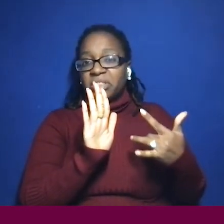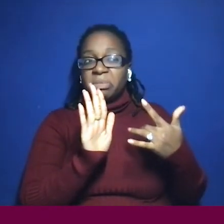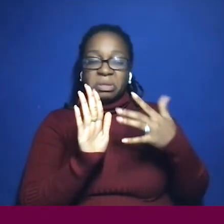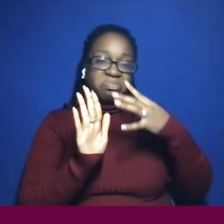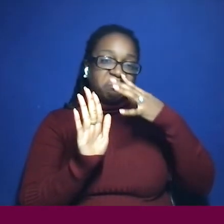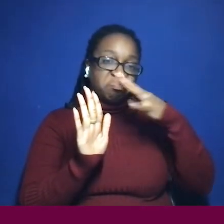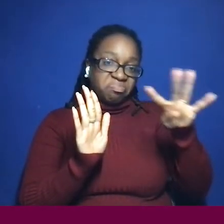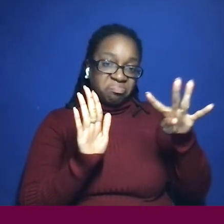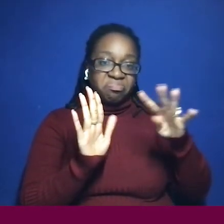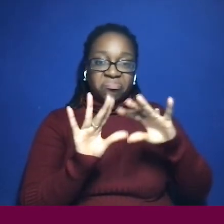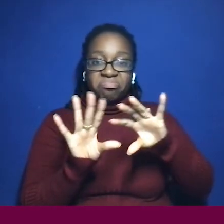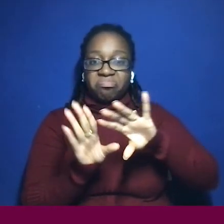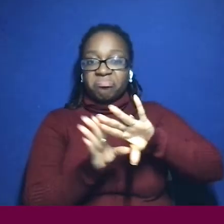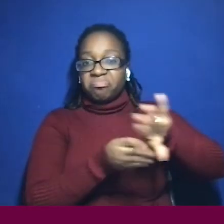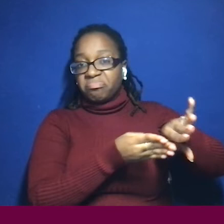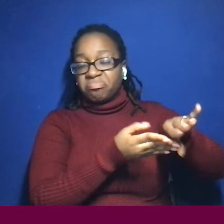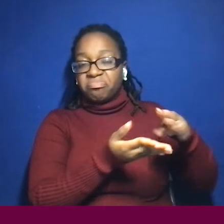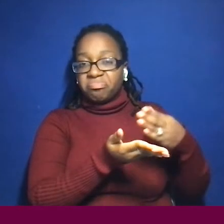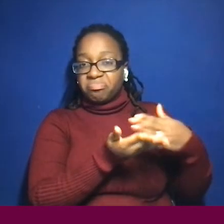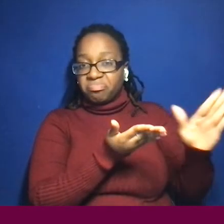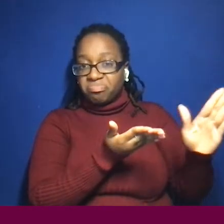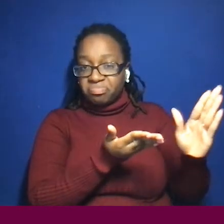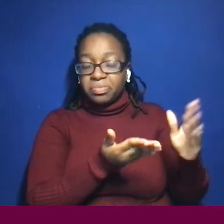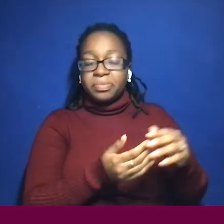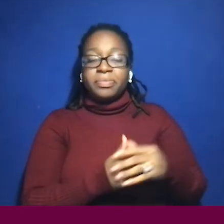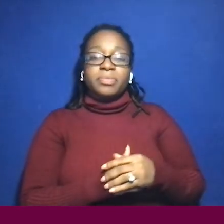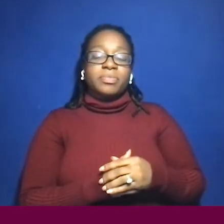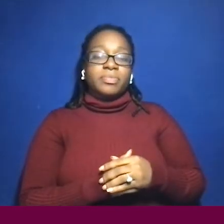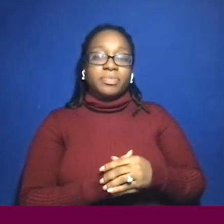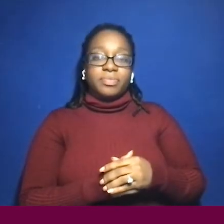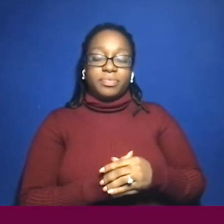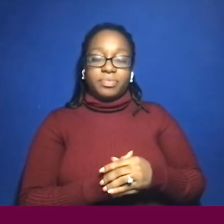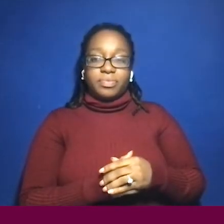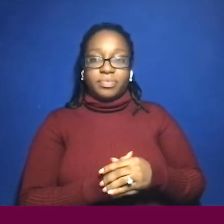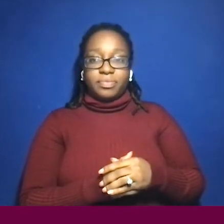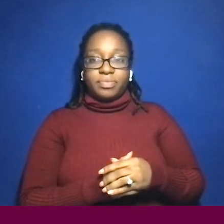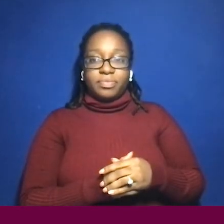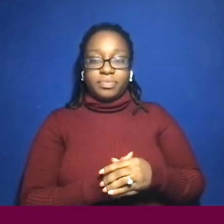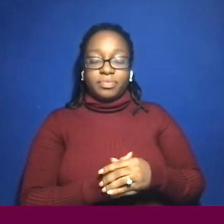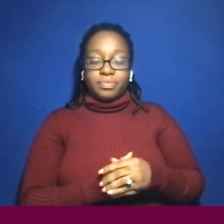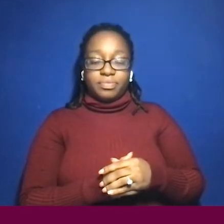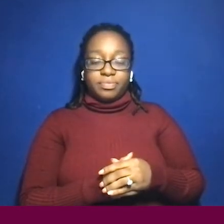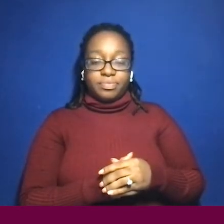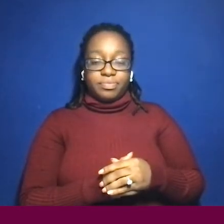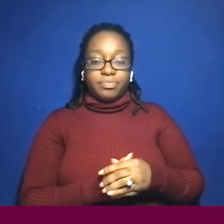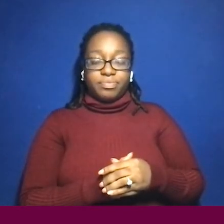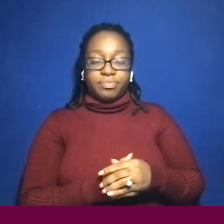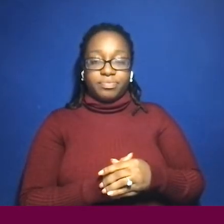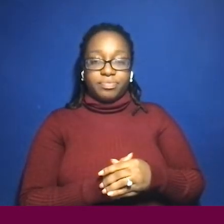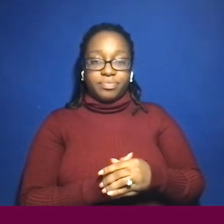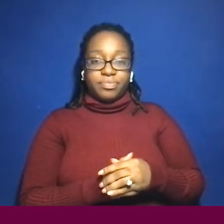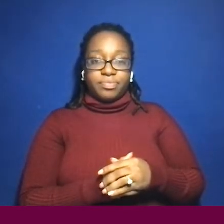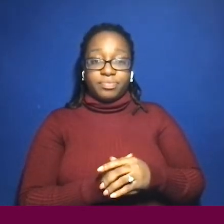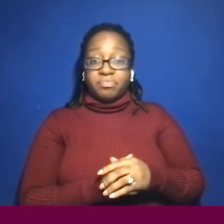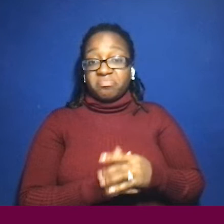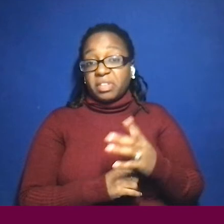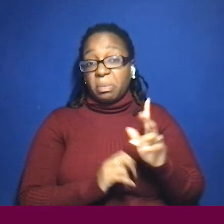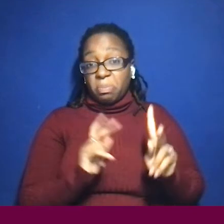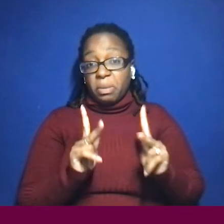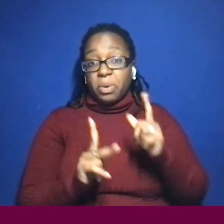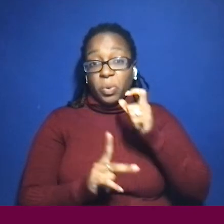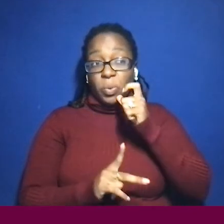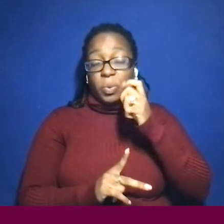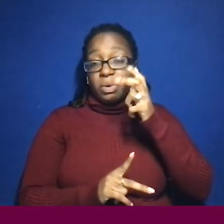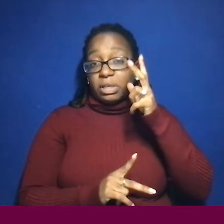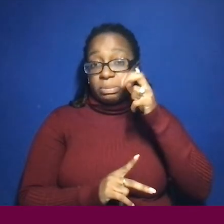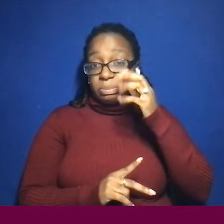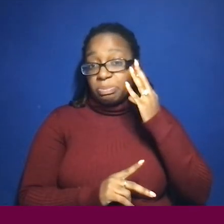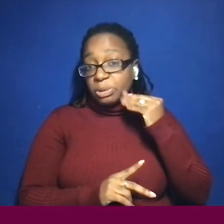marginalized and certainly, commonly people who experience poverty and people who are houseless.